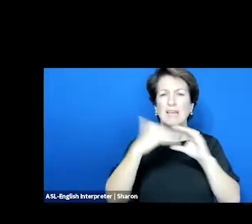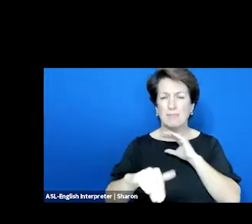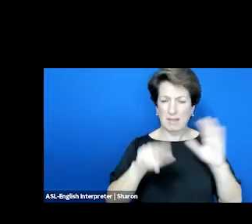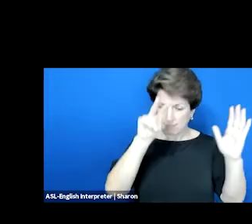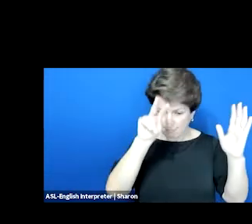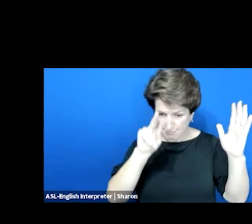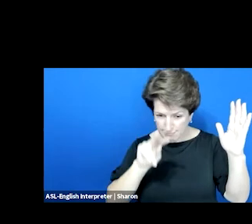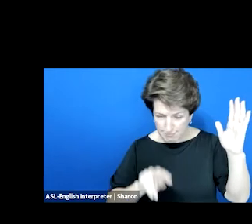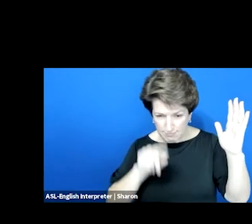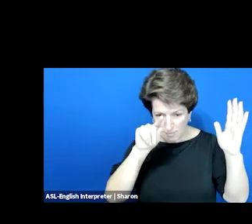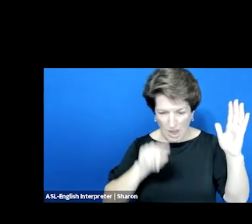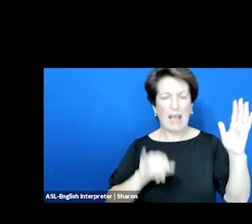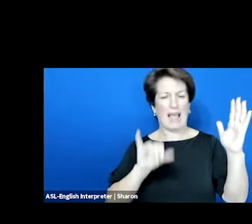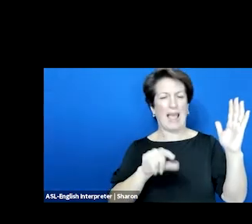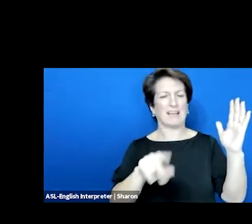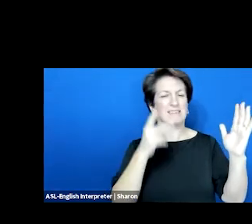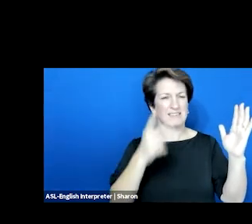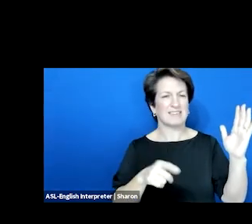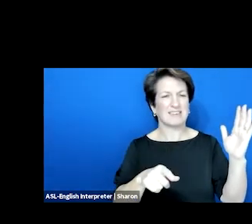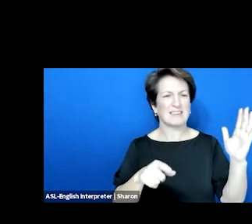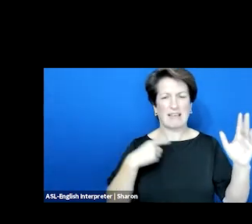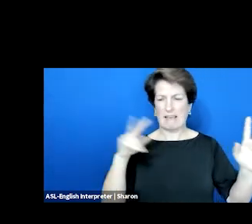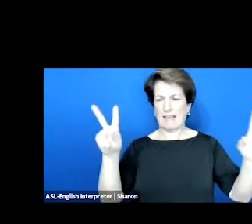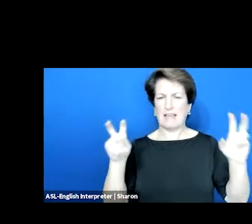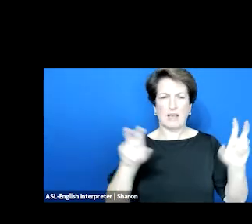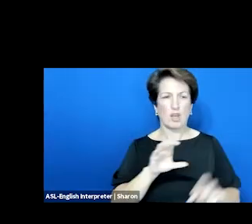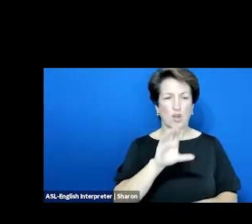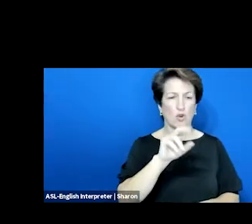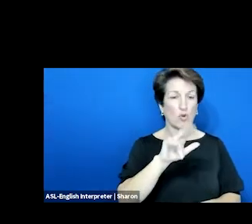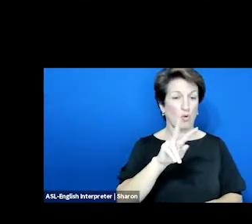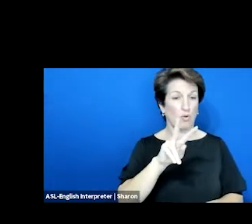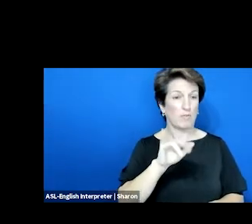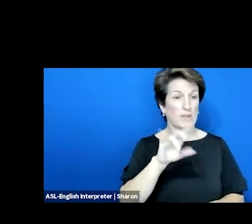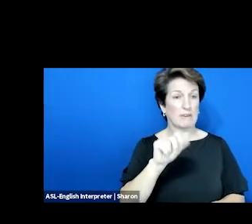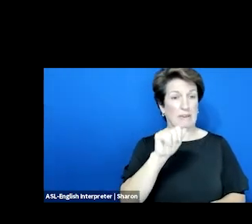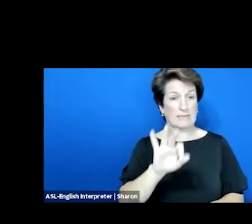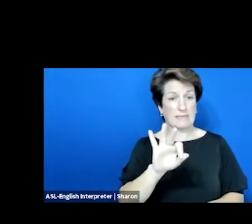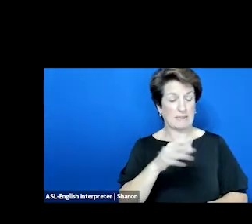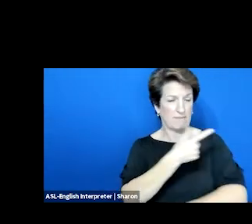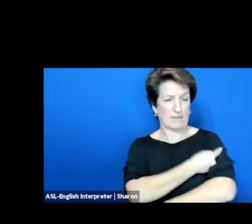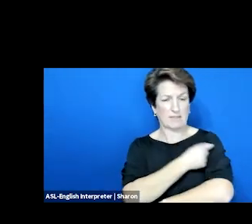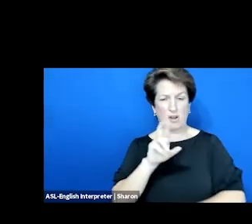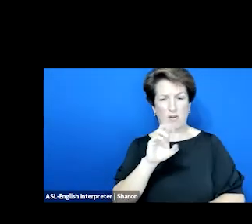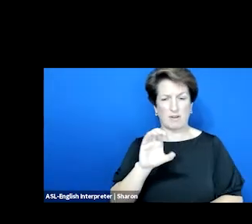dose that is the vaccine receipt that you can